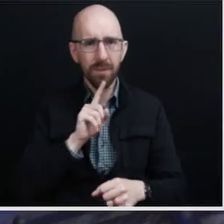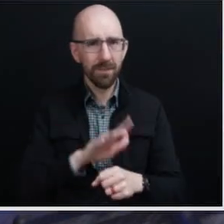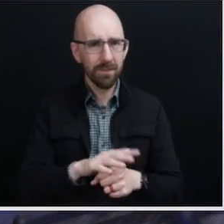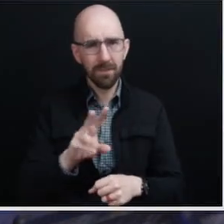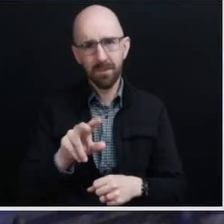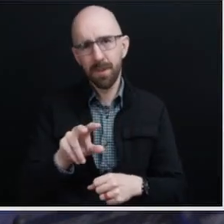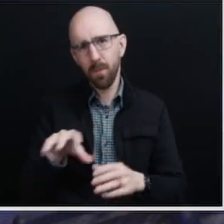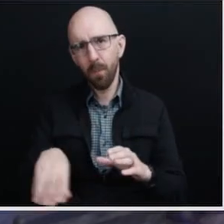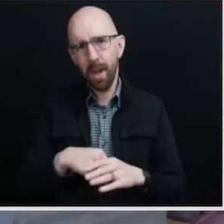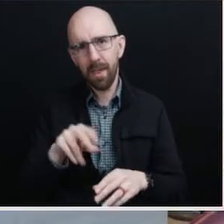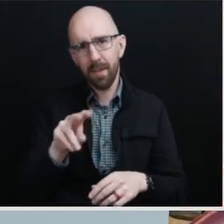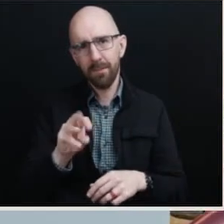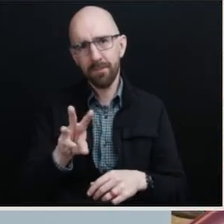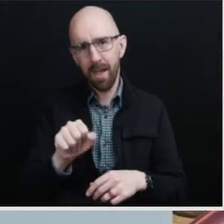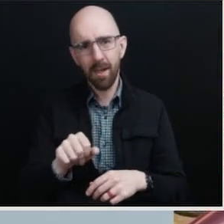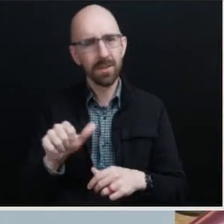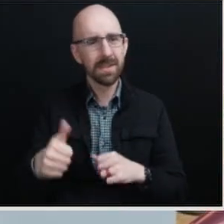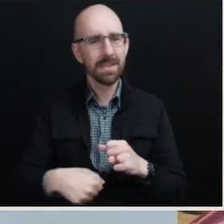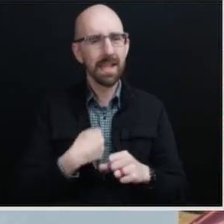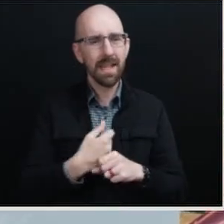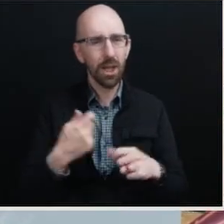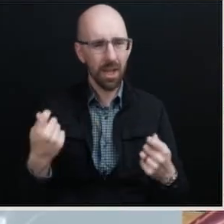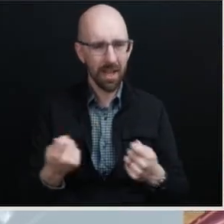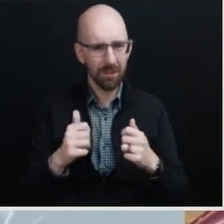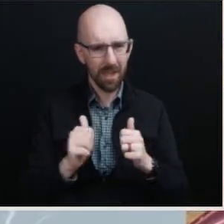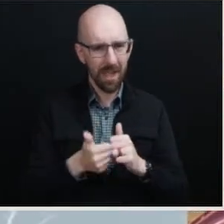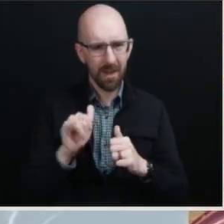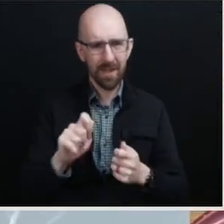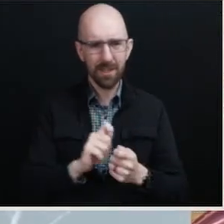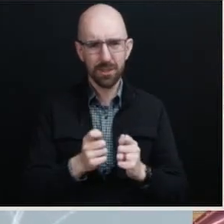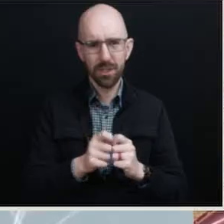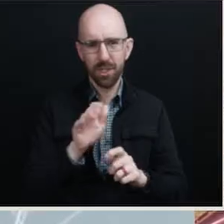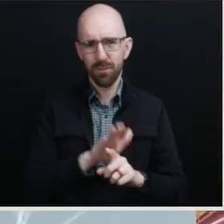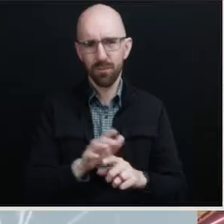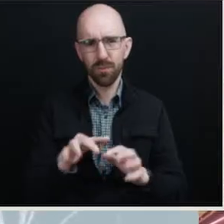your 10 year anniversary. How did this change your relationship with your husband? Honestly,